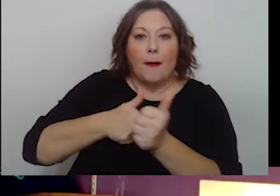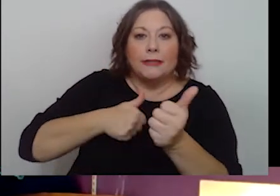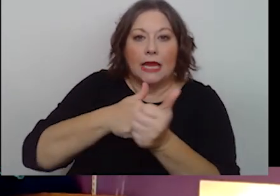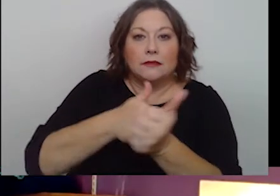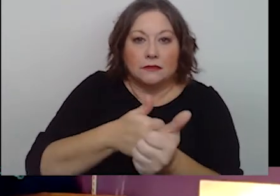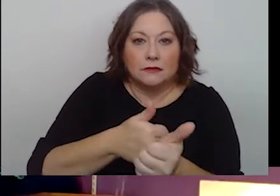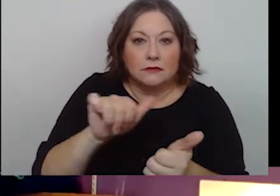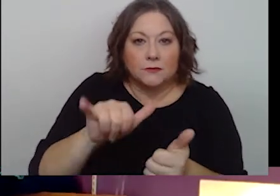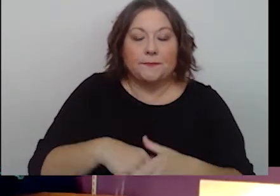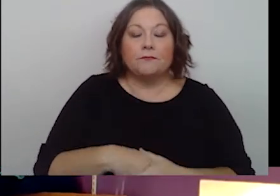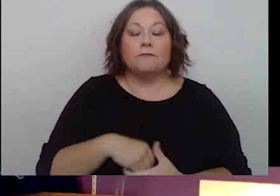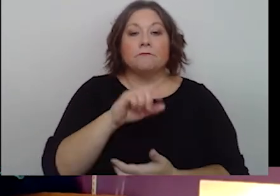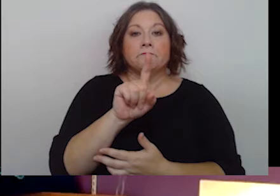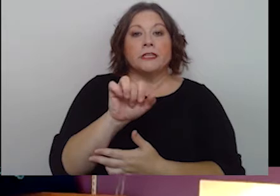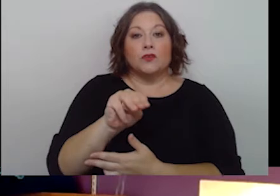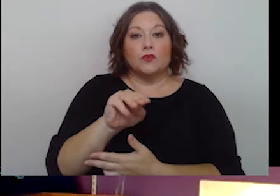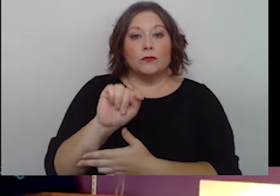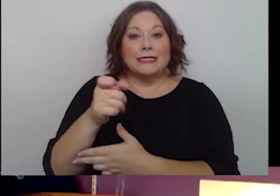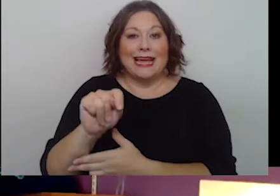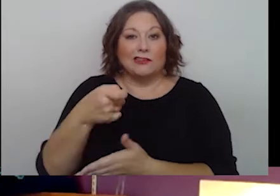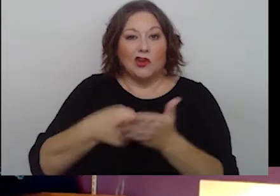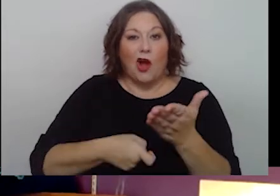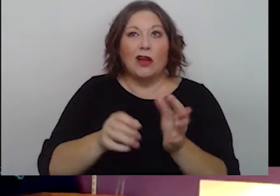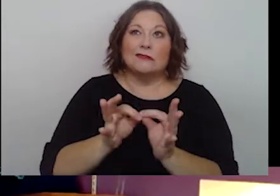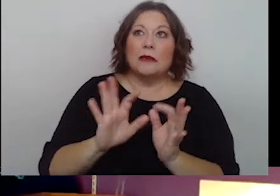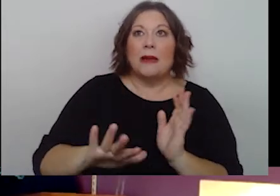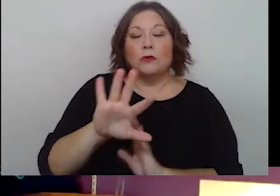ZoomText cost me about 750 dollars